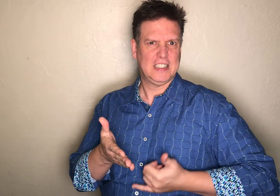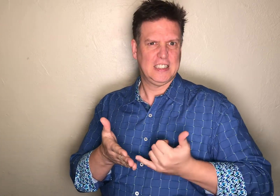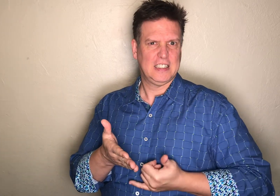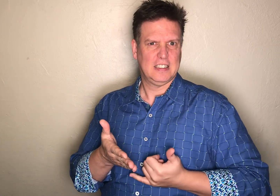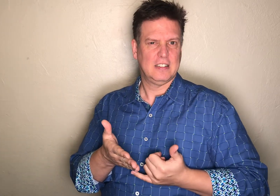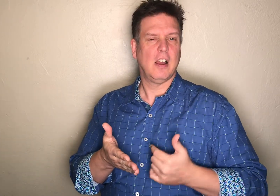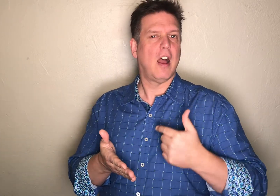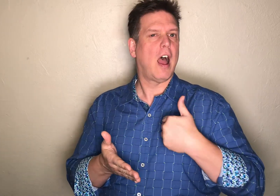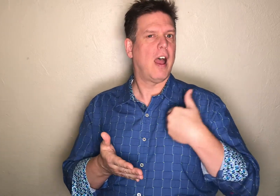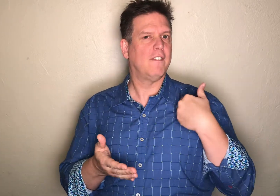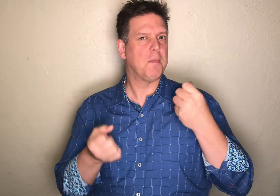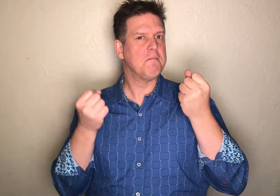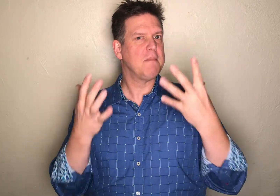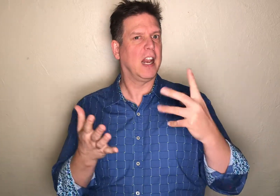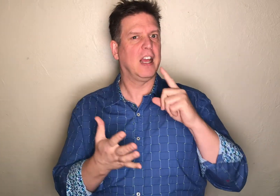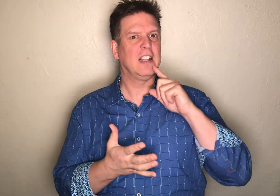we don't use that part of the compound.